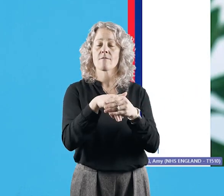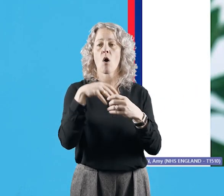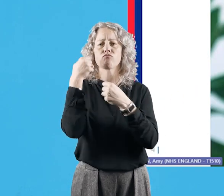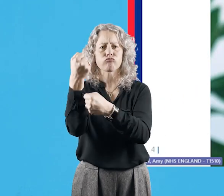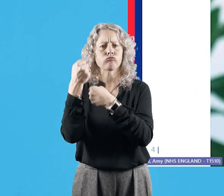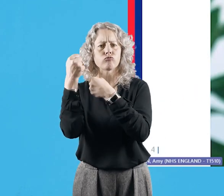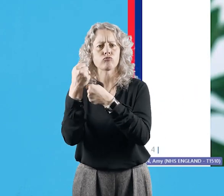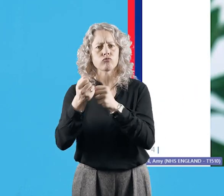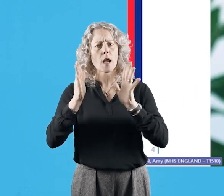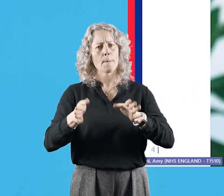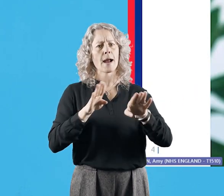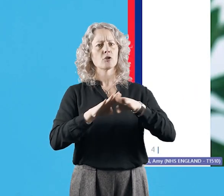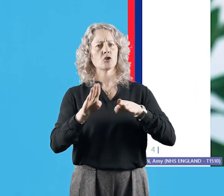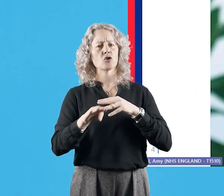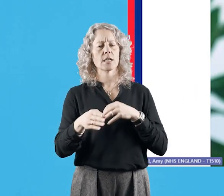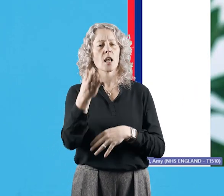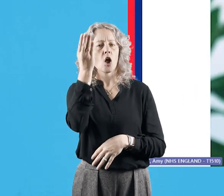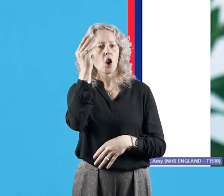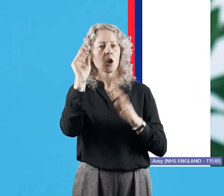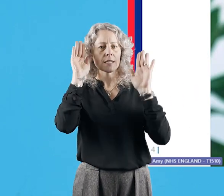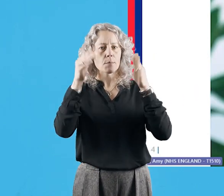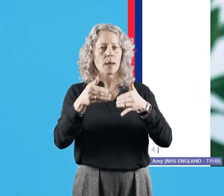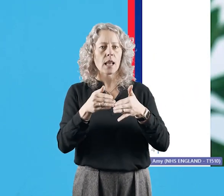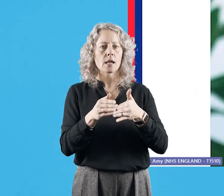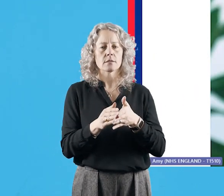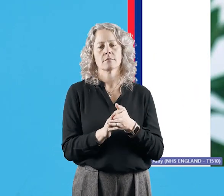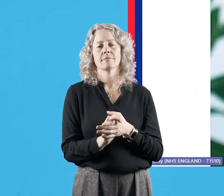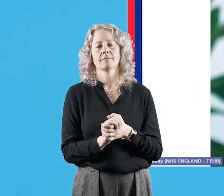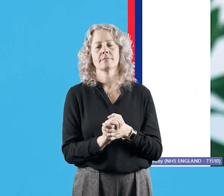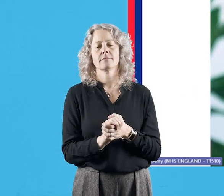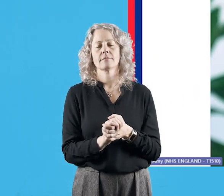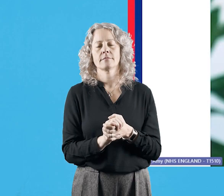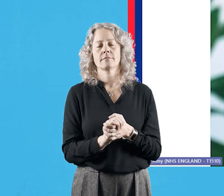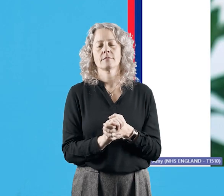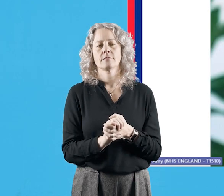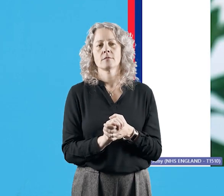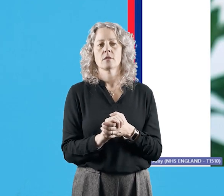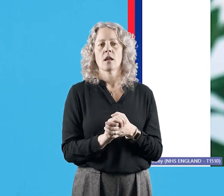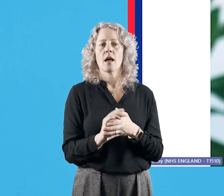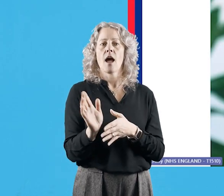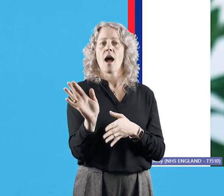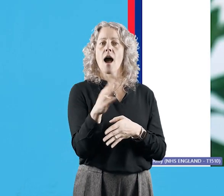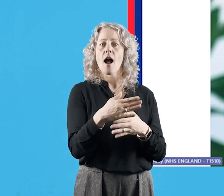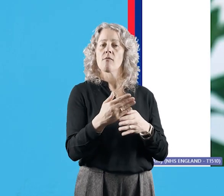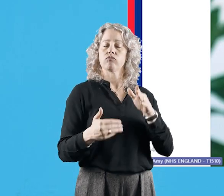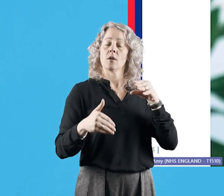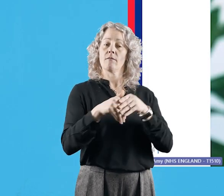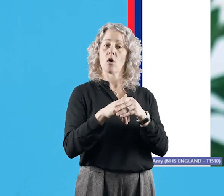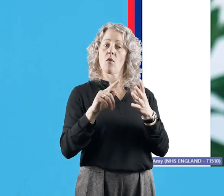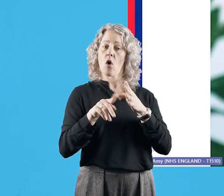mandatory training on learning disability and autism, all of those involved in Oliver's training to date, and those who